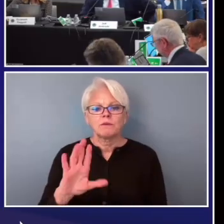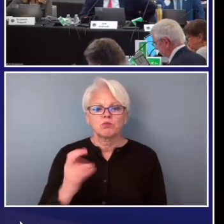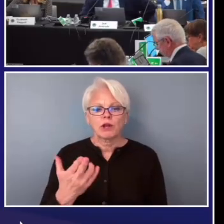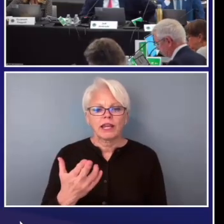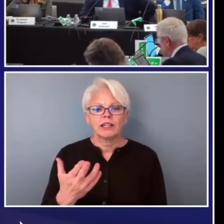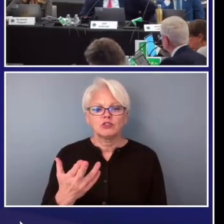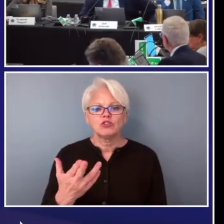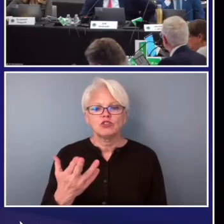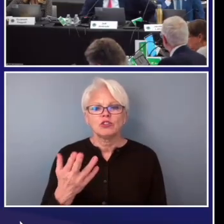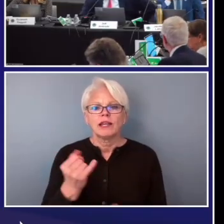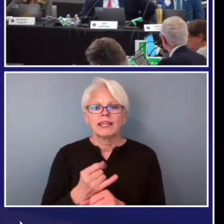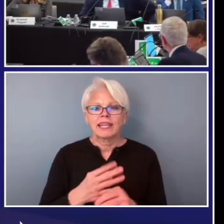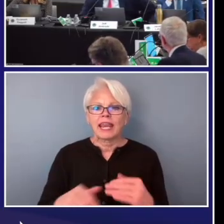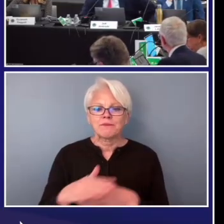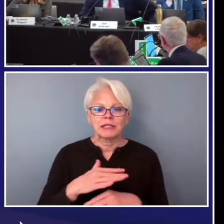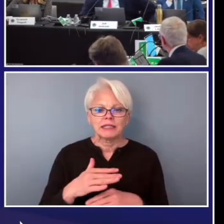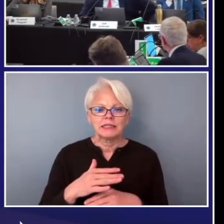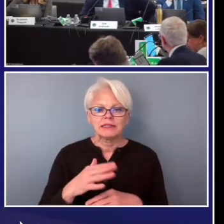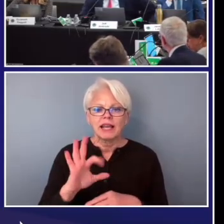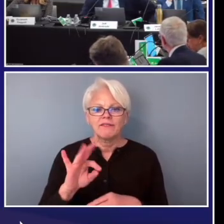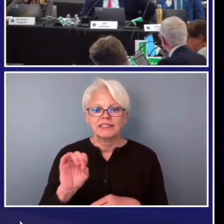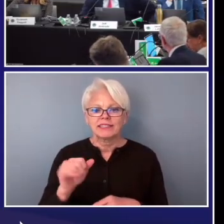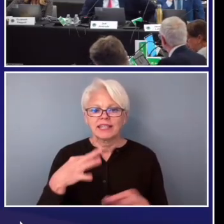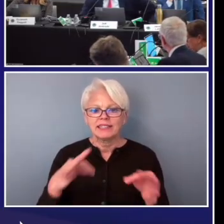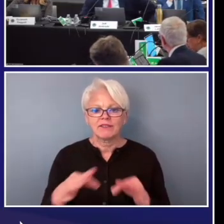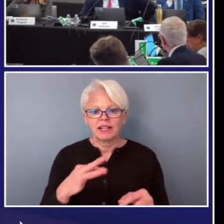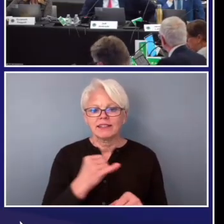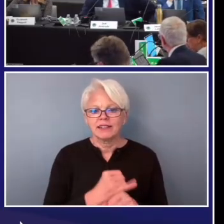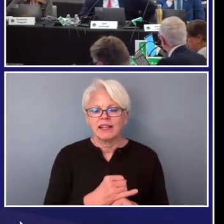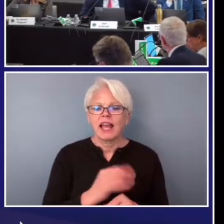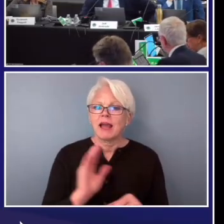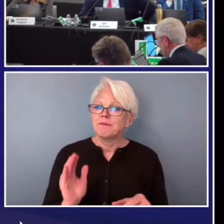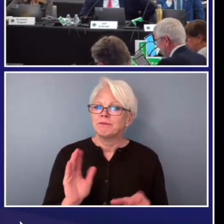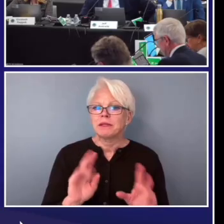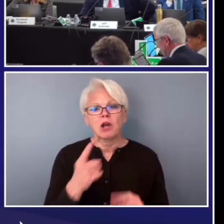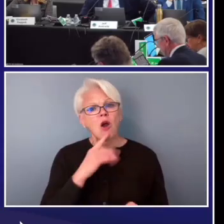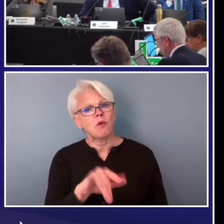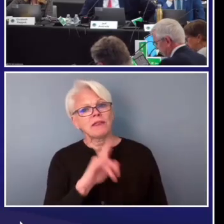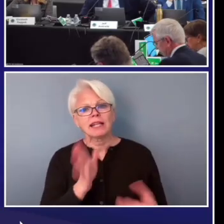on institution and people just say, hey, that's a convenient, um, time frame